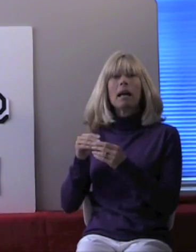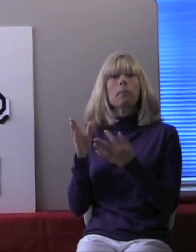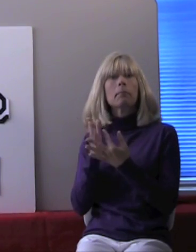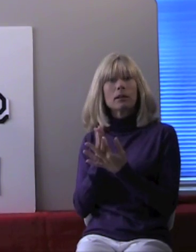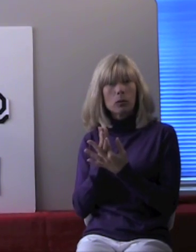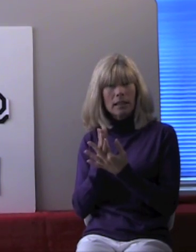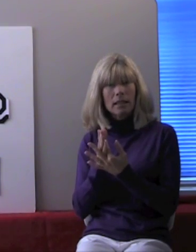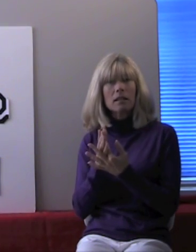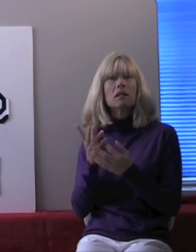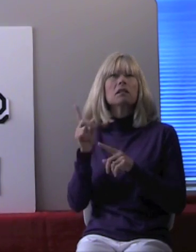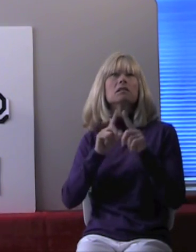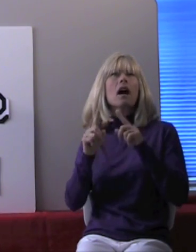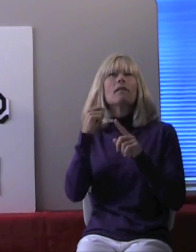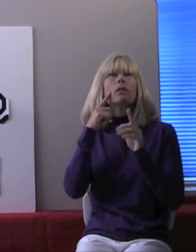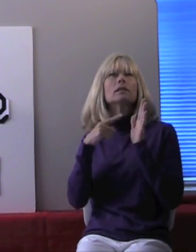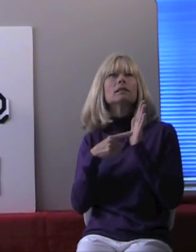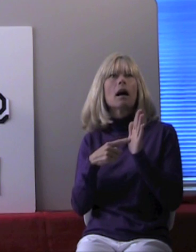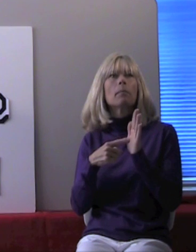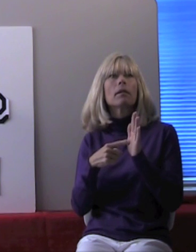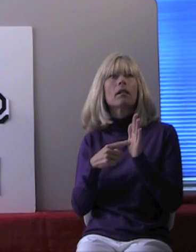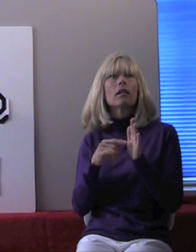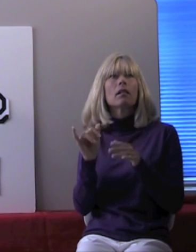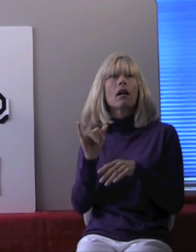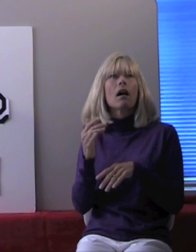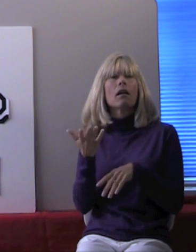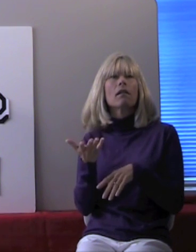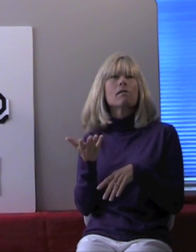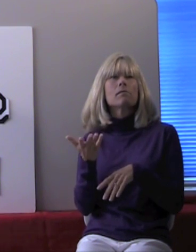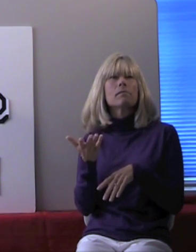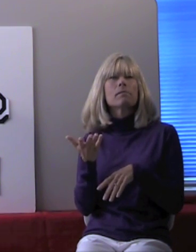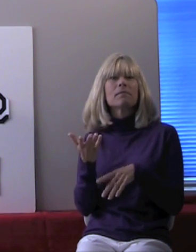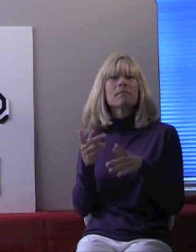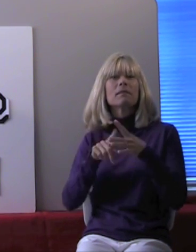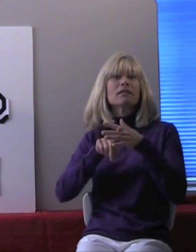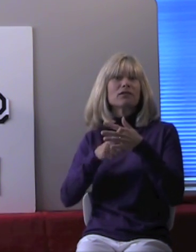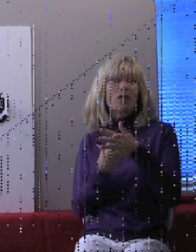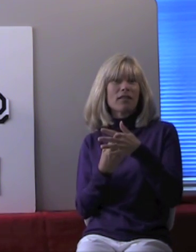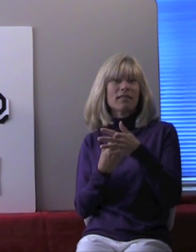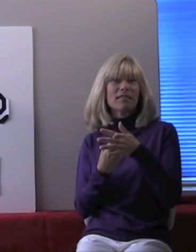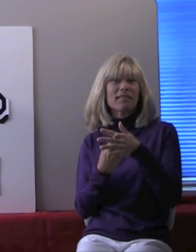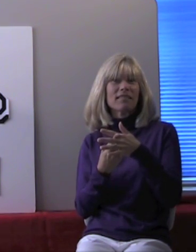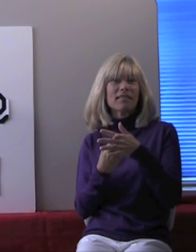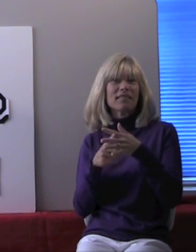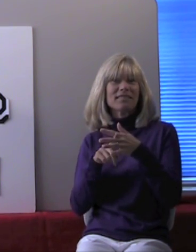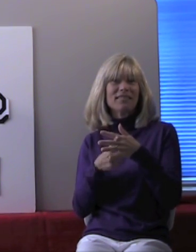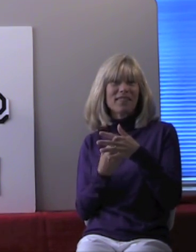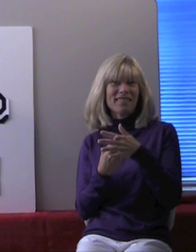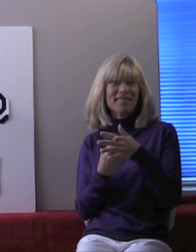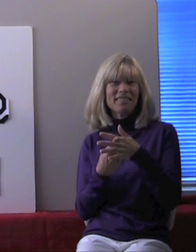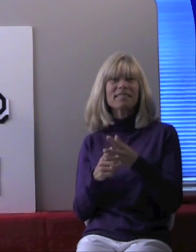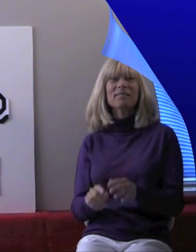The In-Between Rub Contact would be with signs like START.